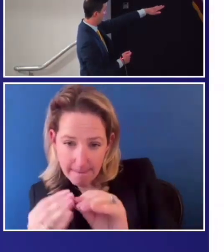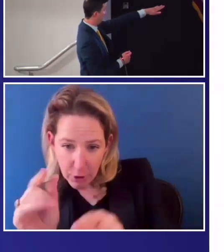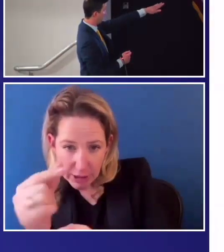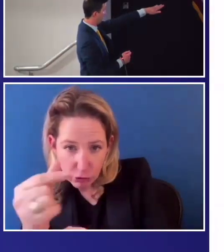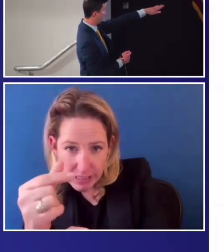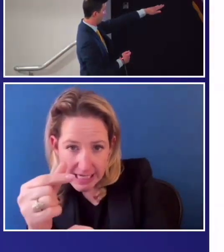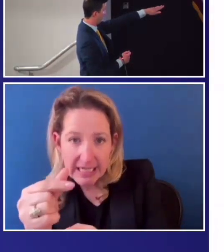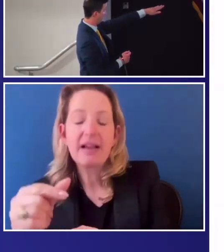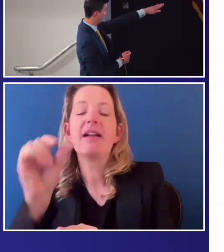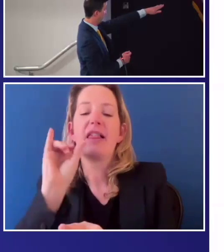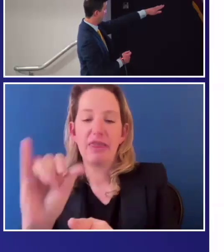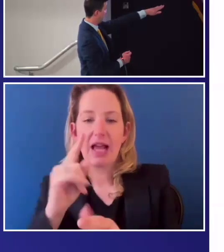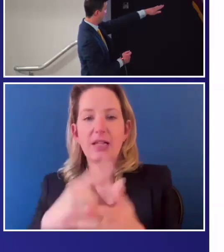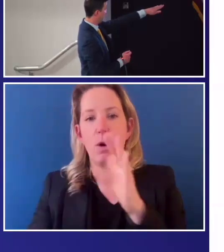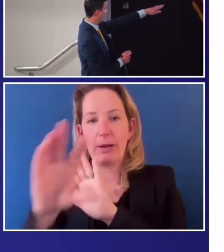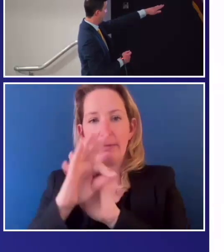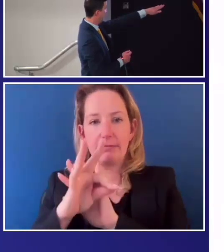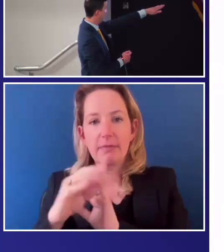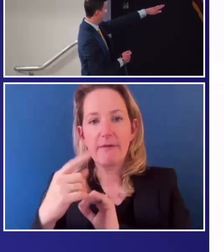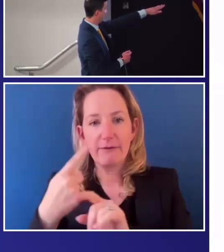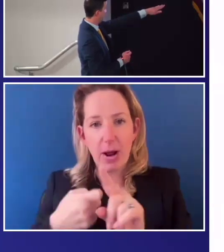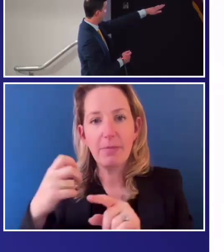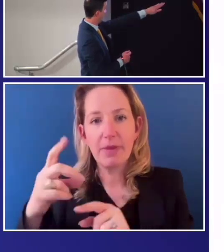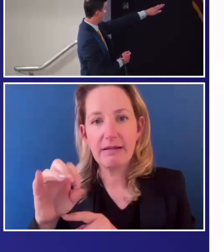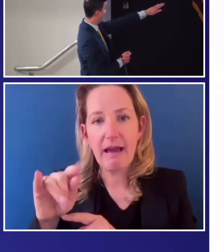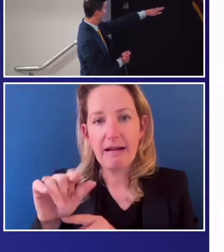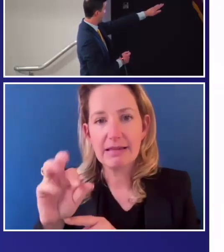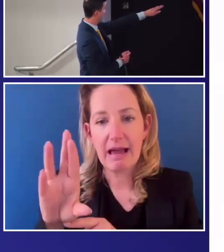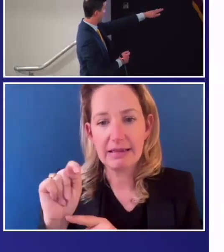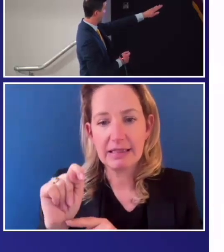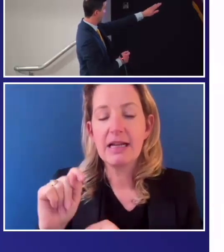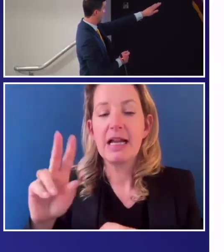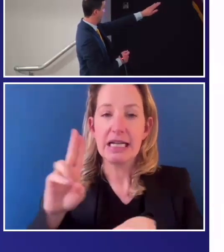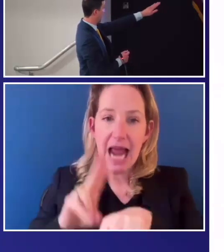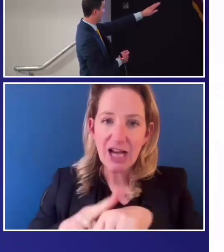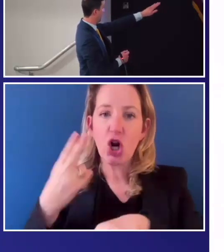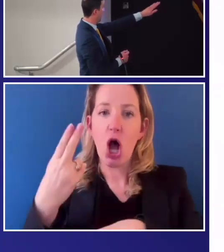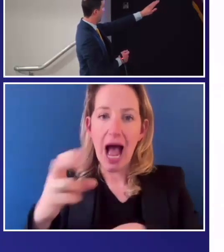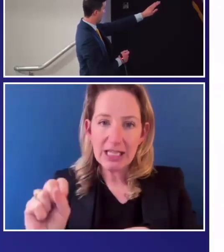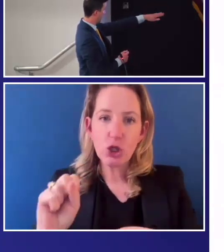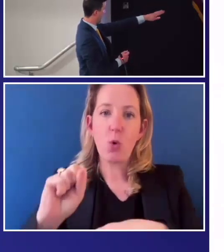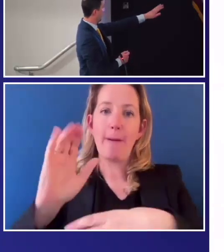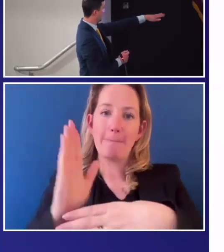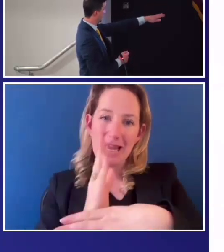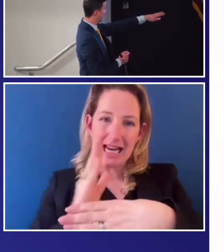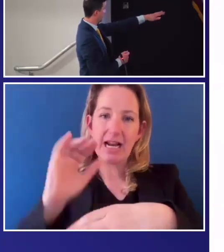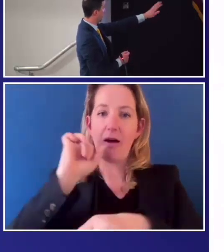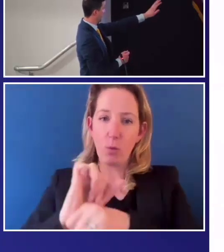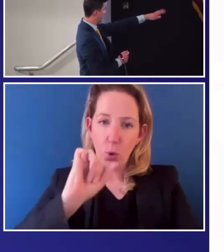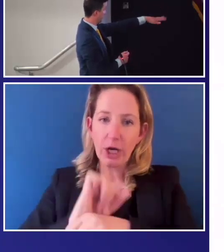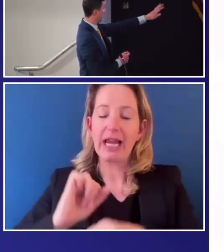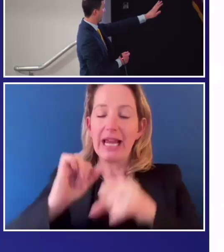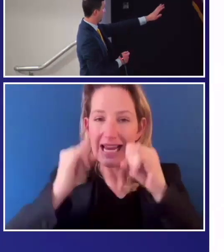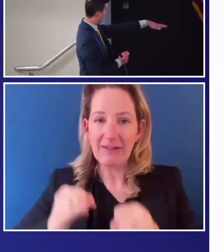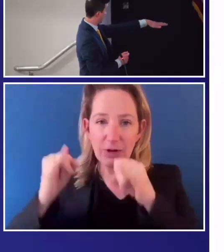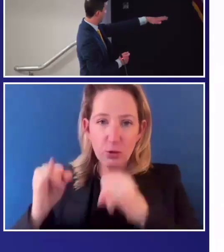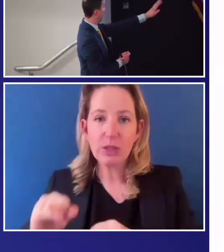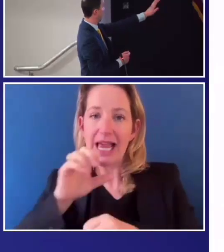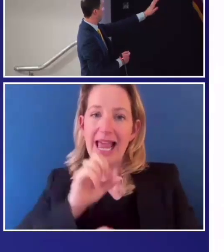published in the data set, which is the national high school median of working individuals who are age 25 to 34,